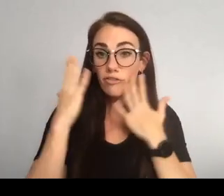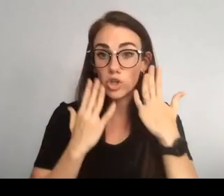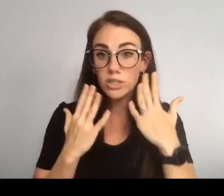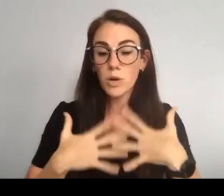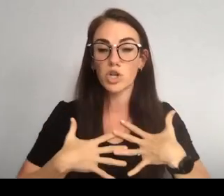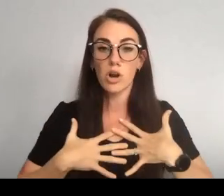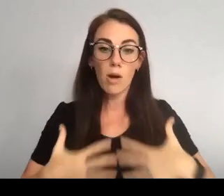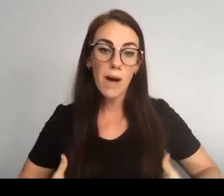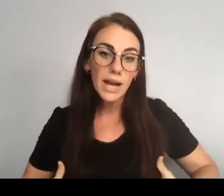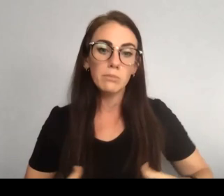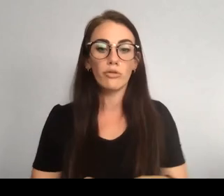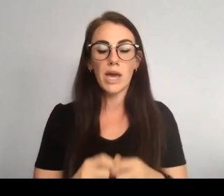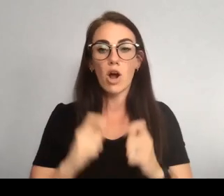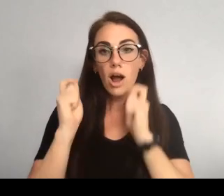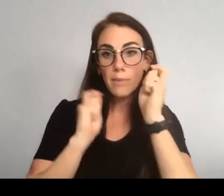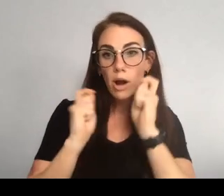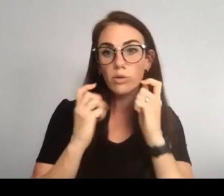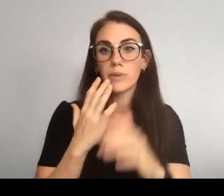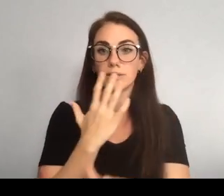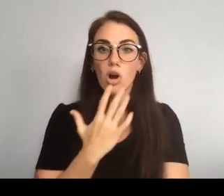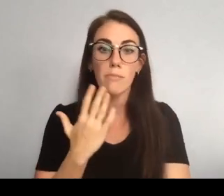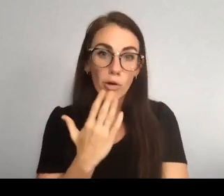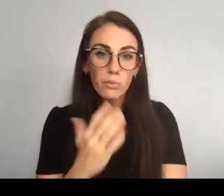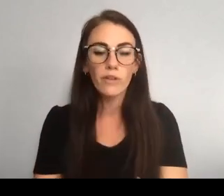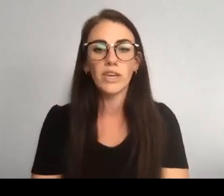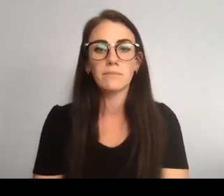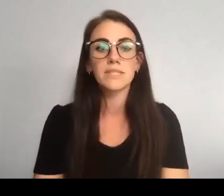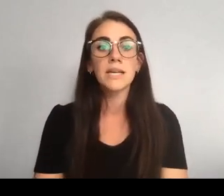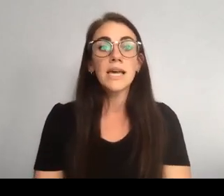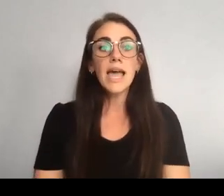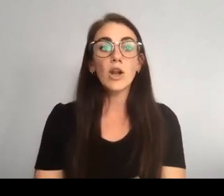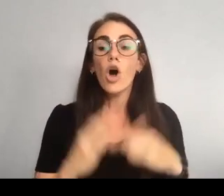facial expression our body movement our eye brow movement, our mouth morphemes and all